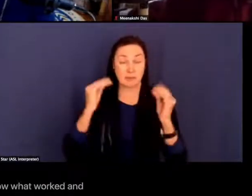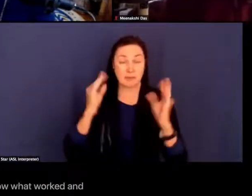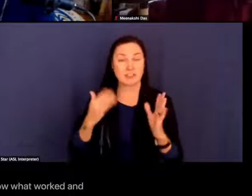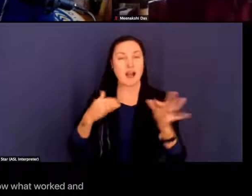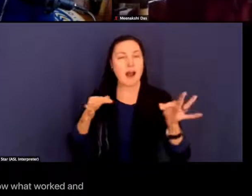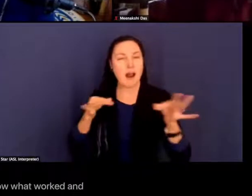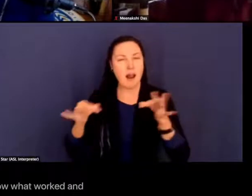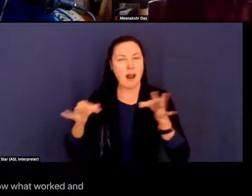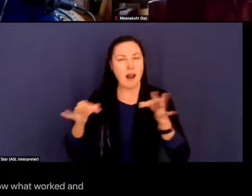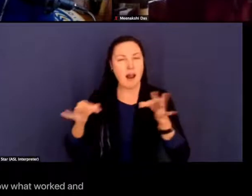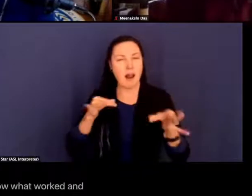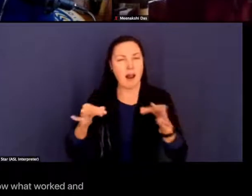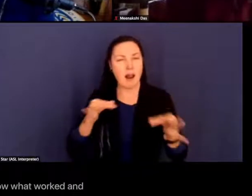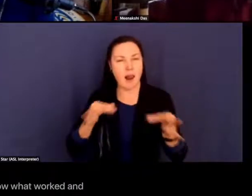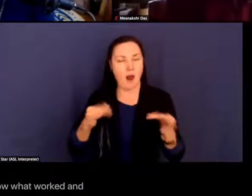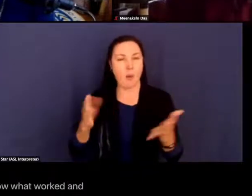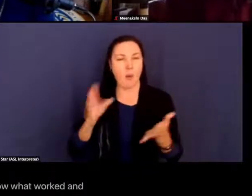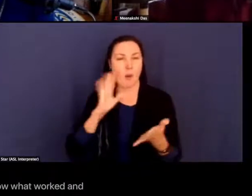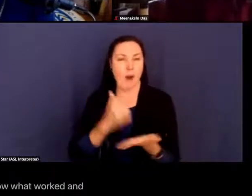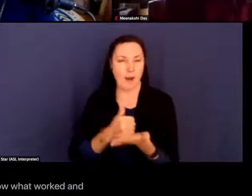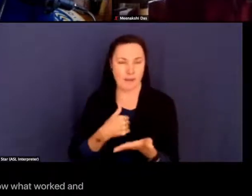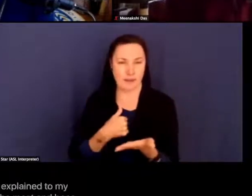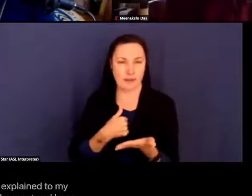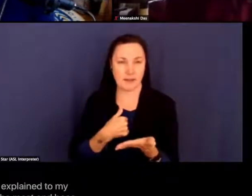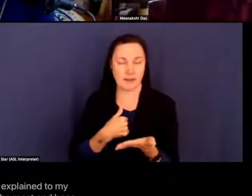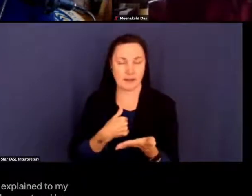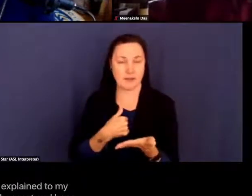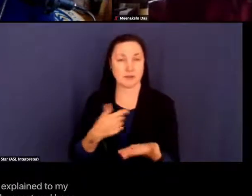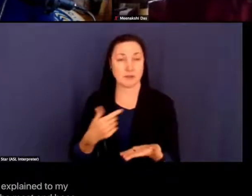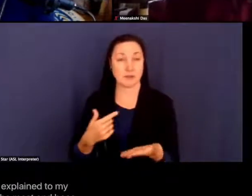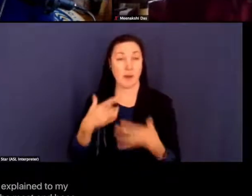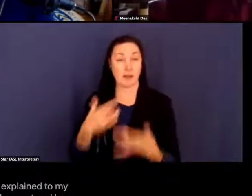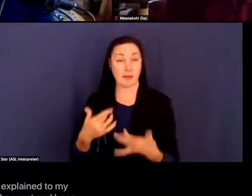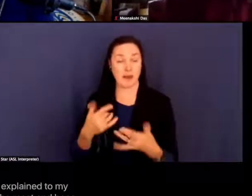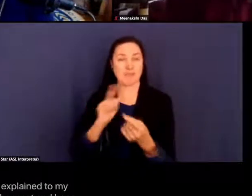because I did that, I would usually meet with them before the class even started--so before